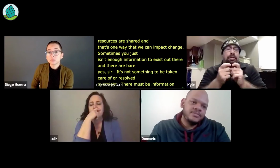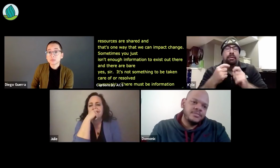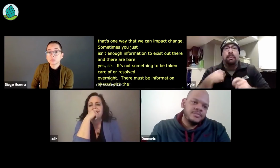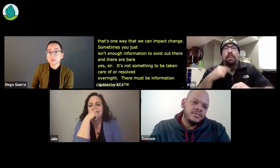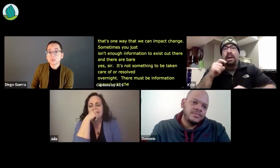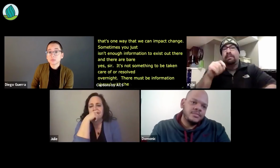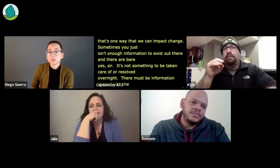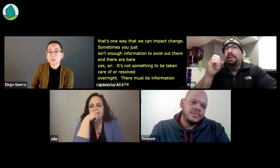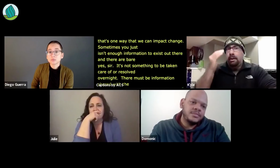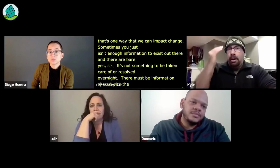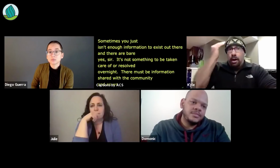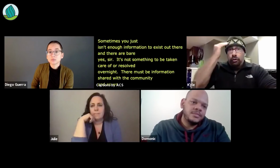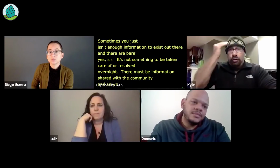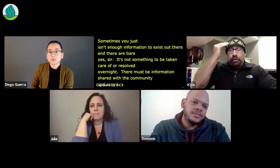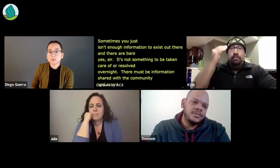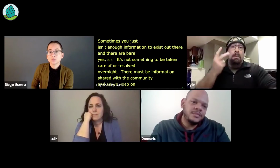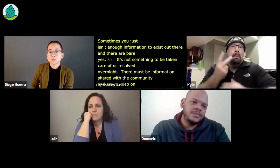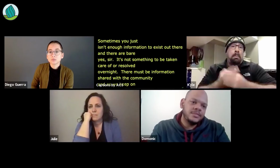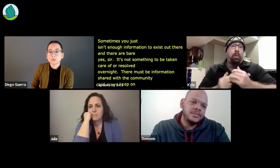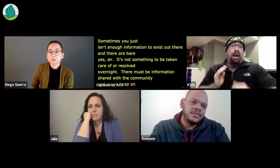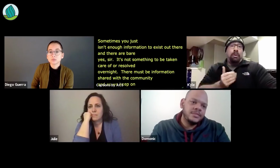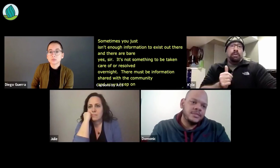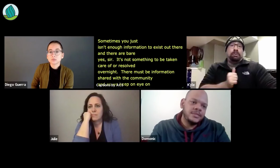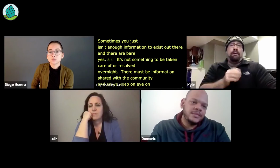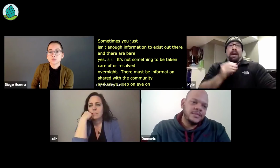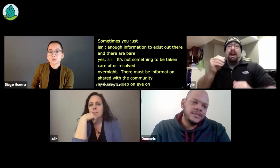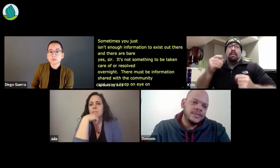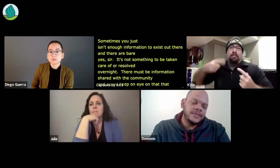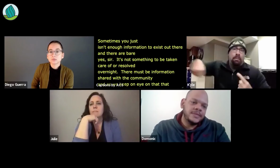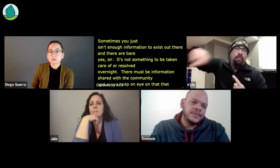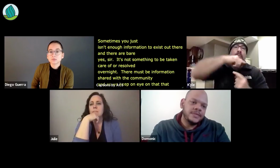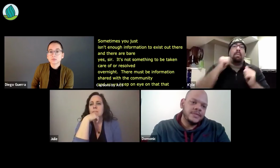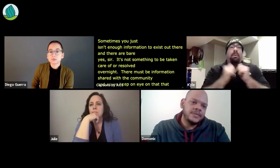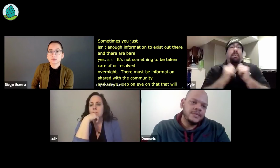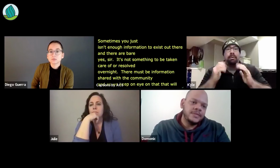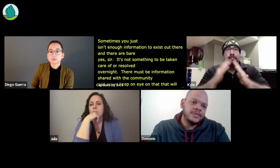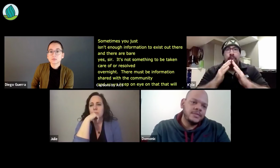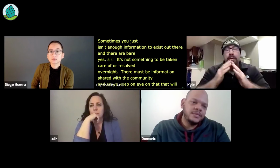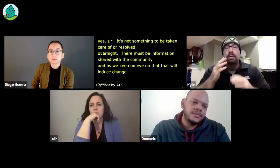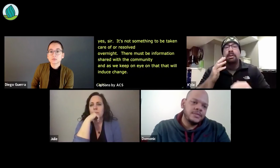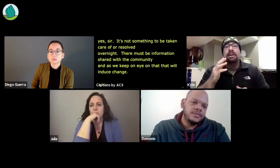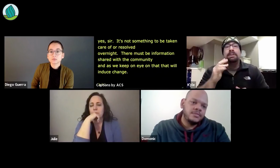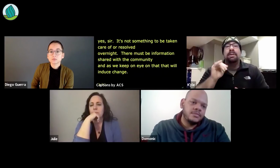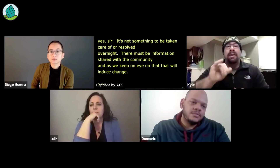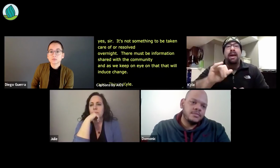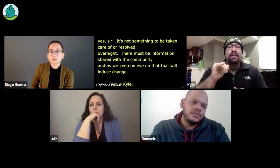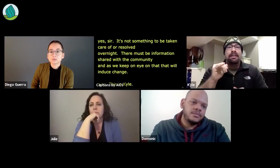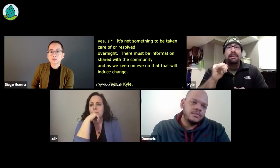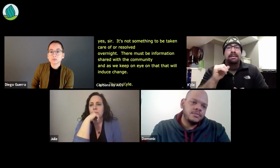I think with systemic change, we all need to be knowledgeable, not just ourselves but the community at large, and also